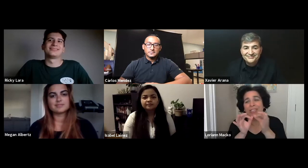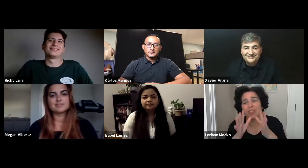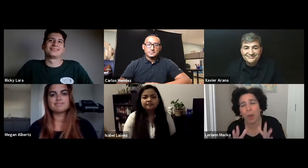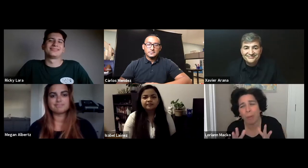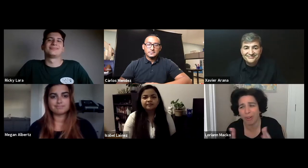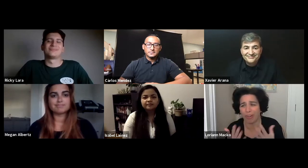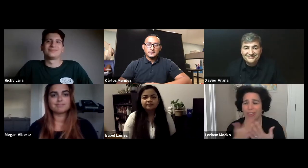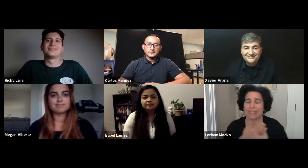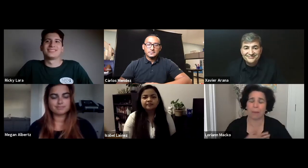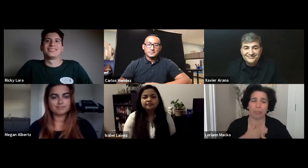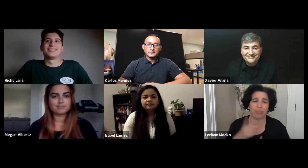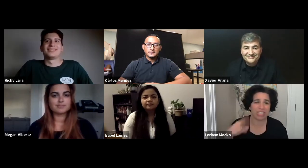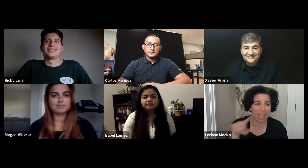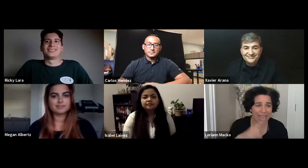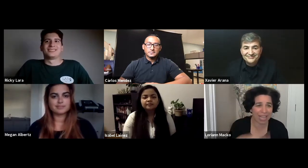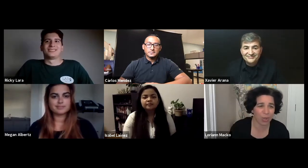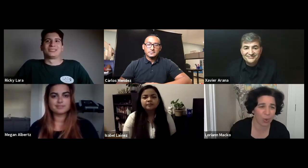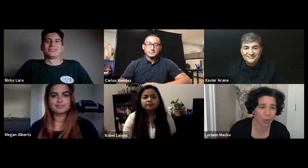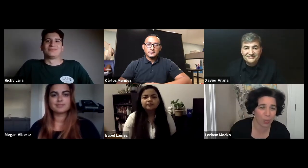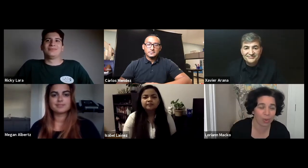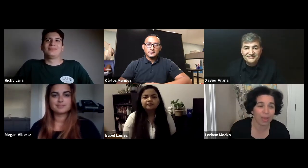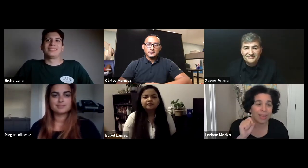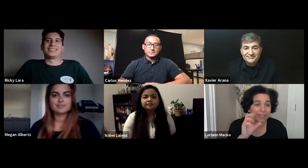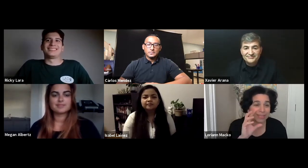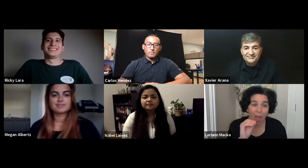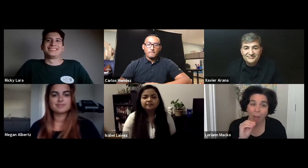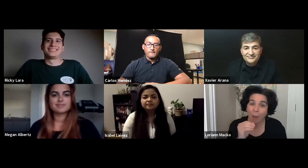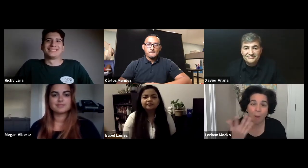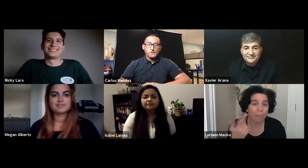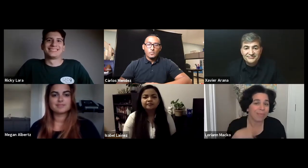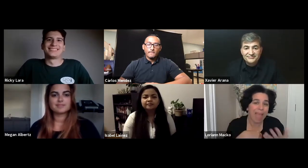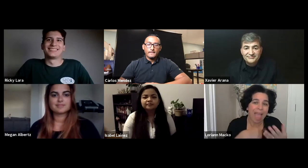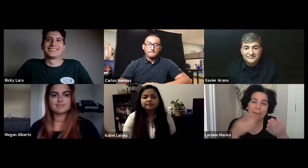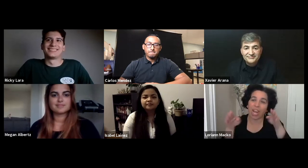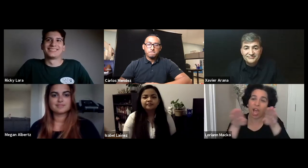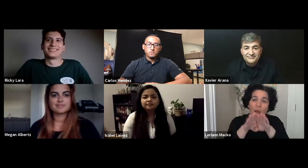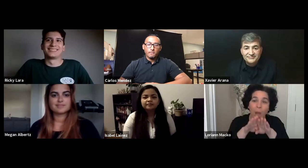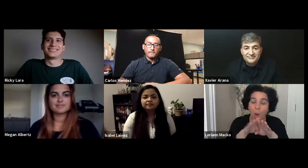um, the captionists, the interpreters. Thank you all. I appreciate your help.